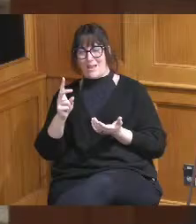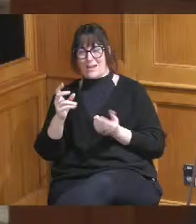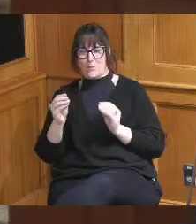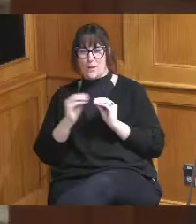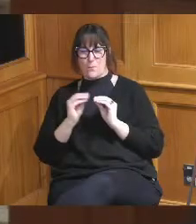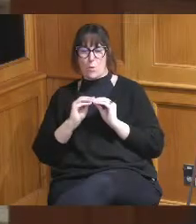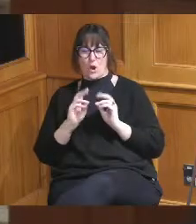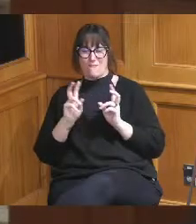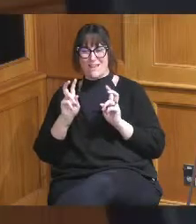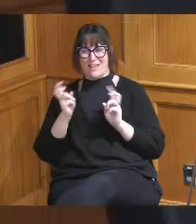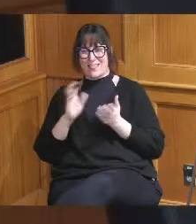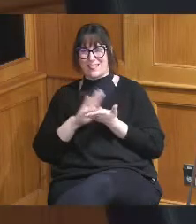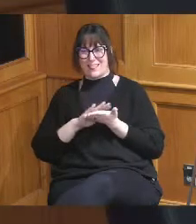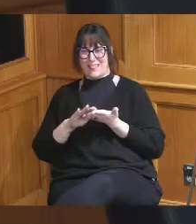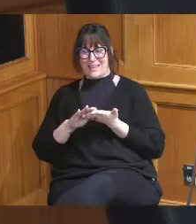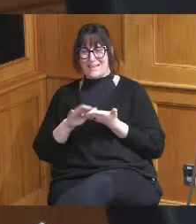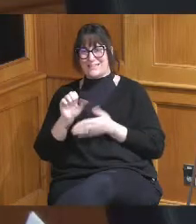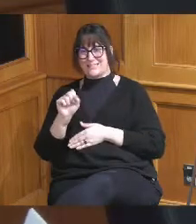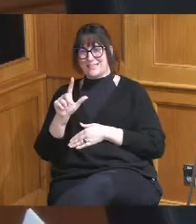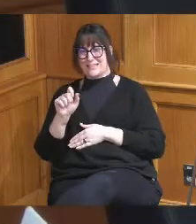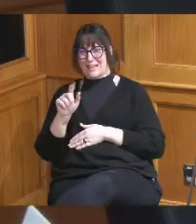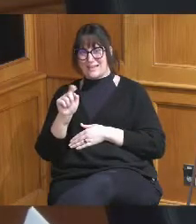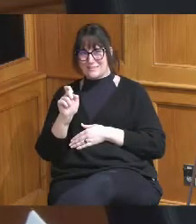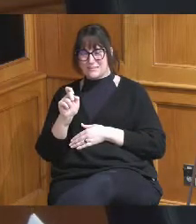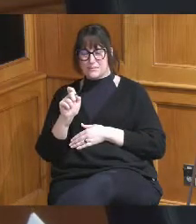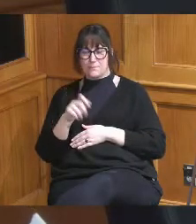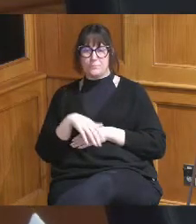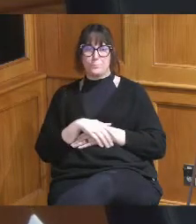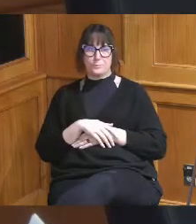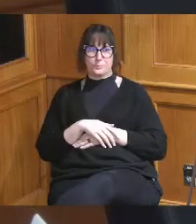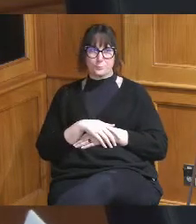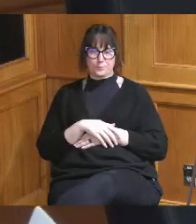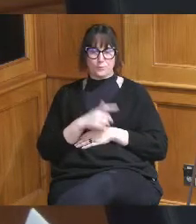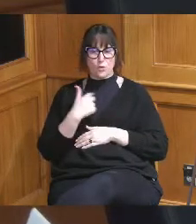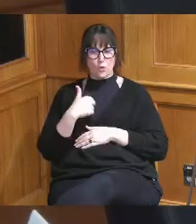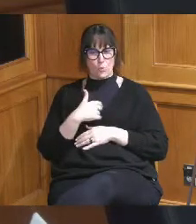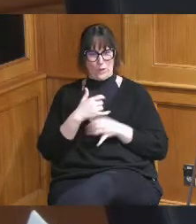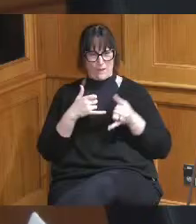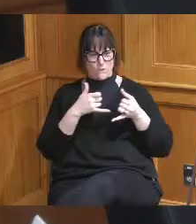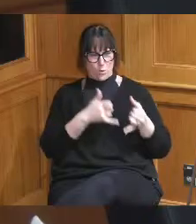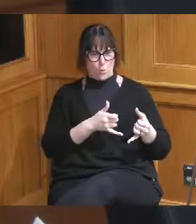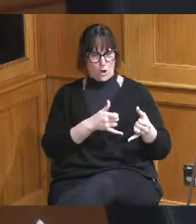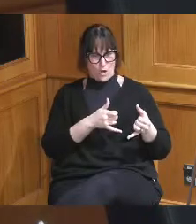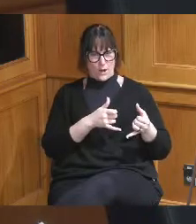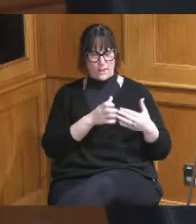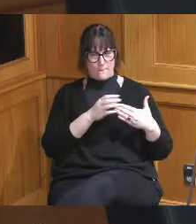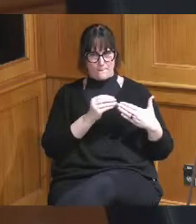it's so curious to me because these organizations we we have awarded them dollars in the past and I